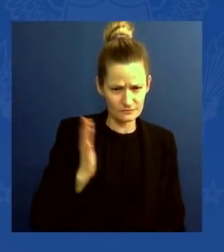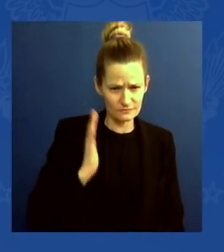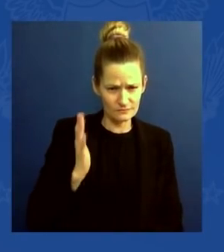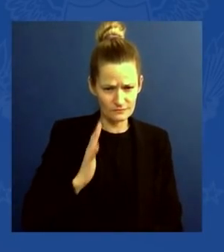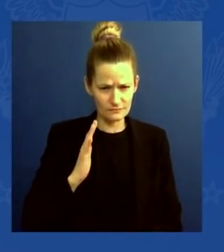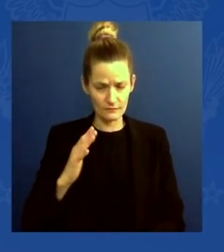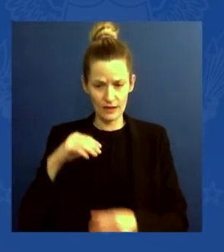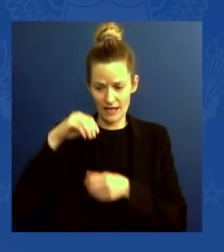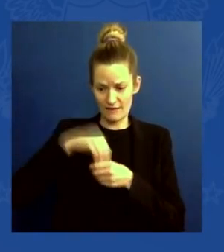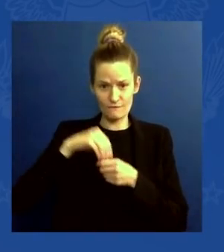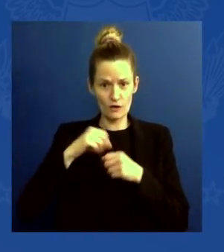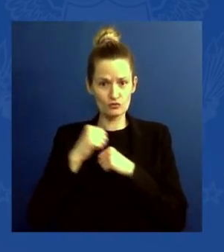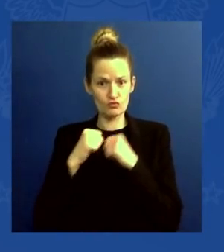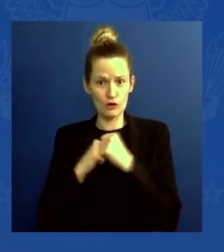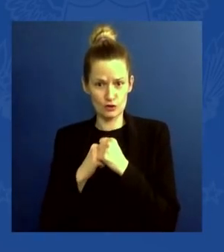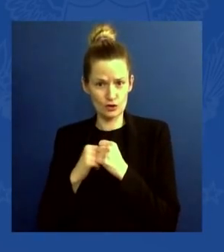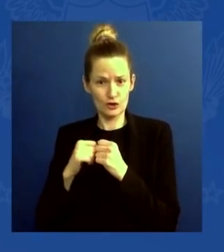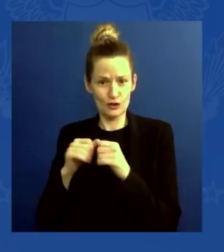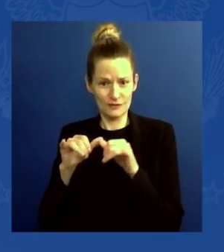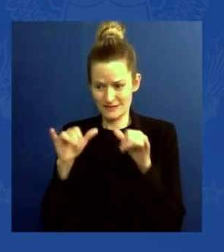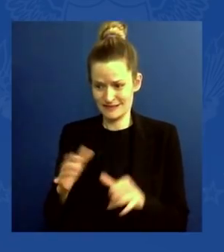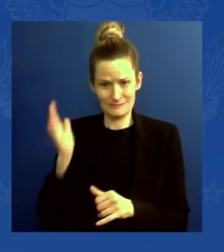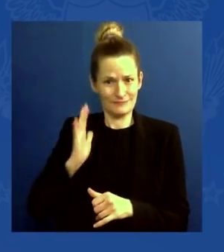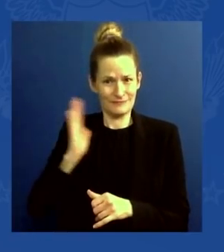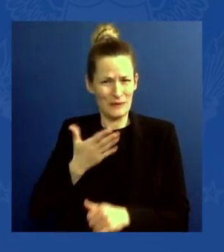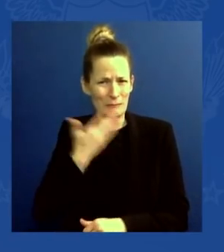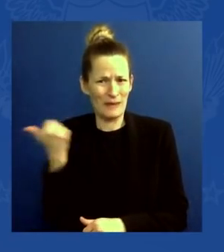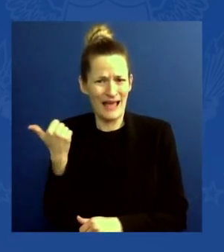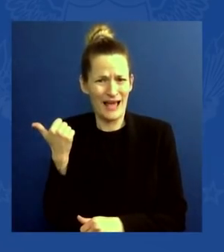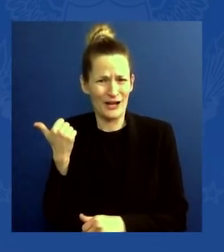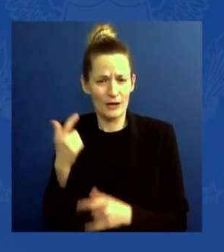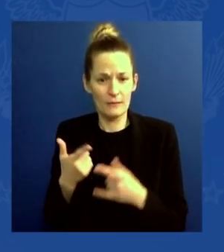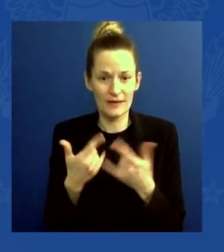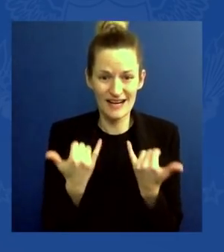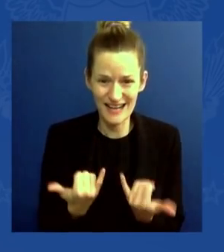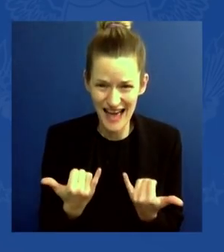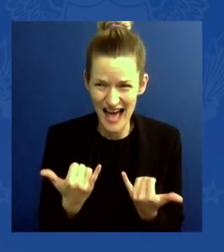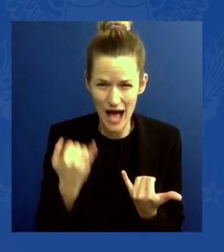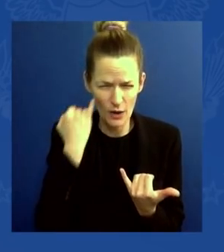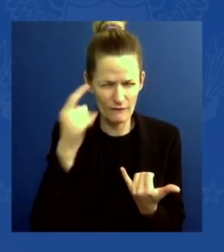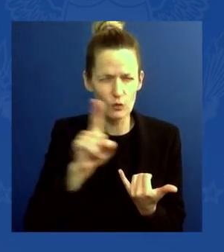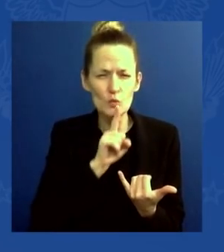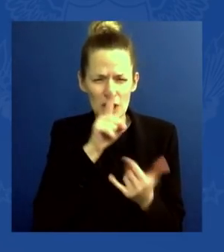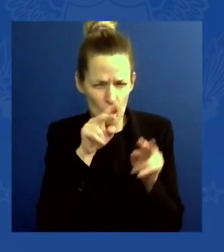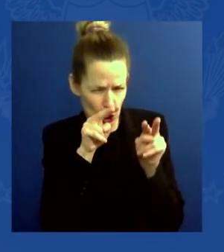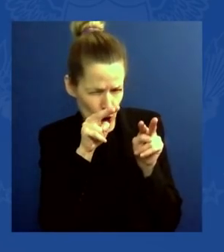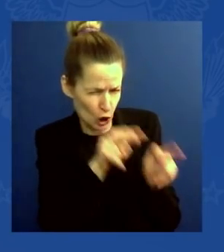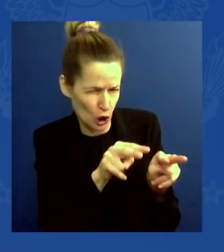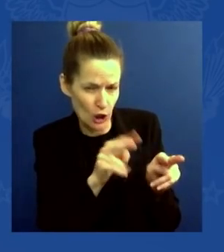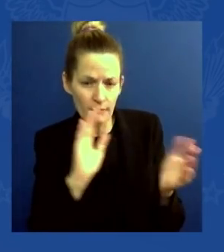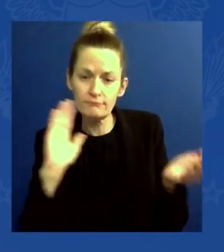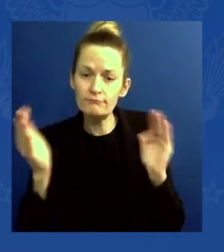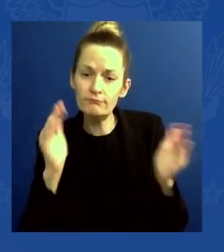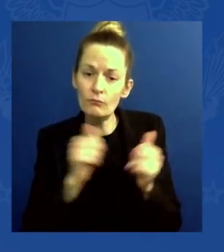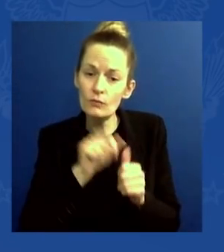we rank 13th in the world. The United States of America ranks 13th in the world in infrastructure. Come on.